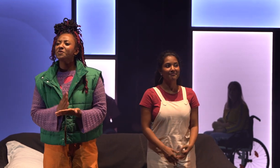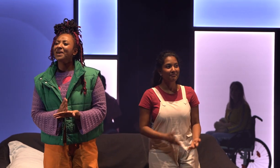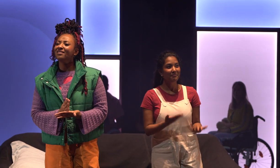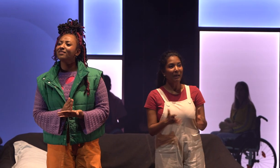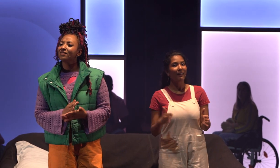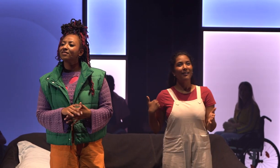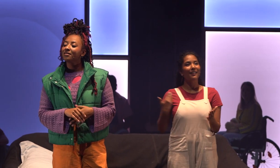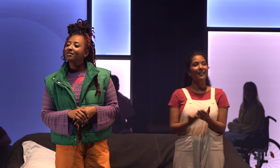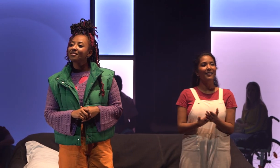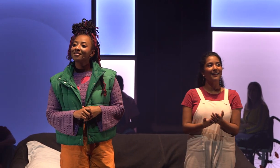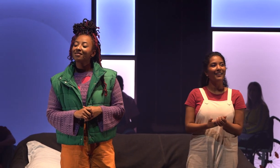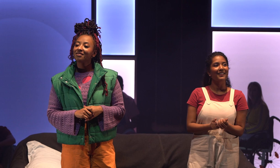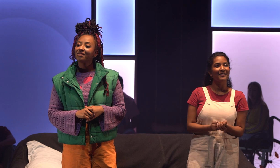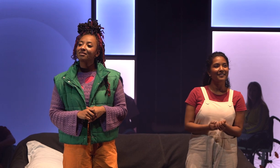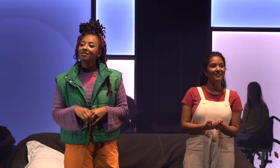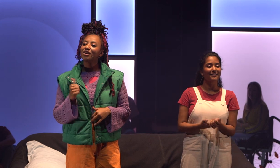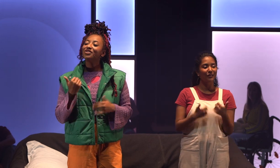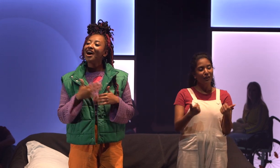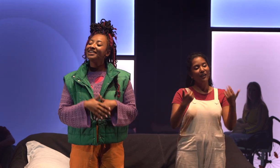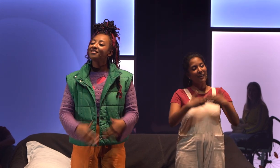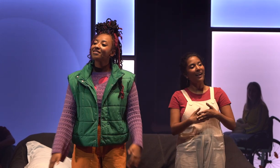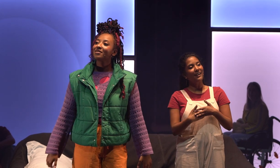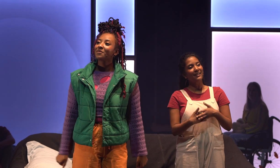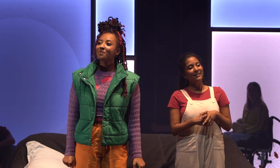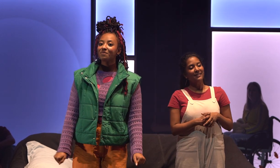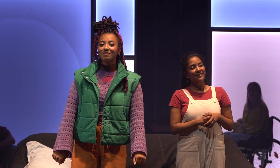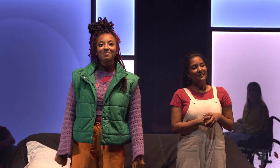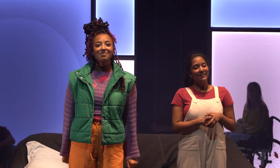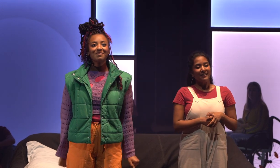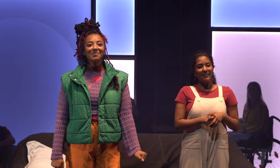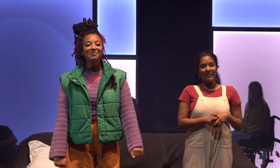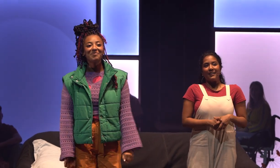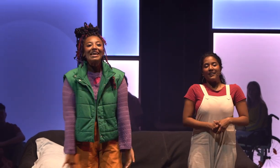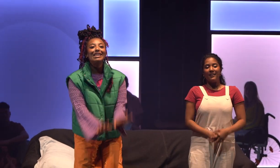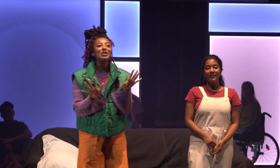And it has been. A good night.